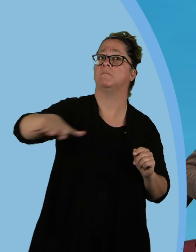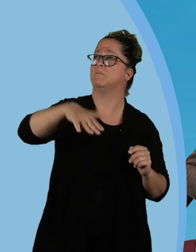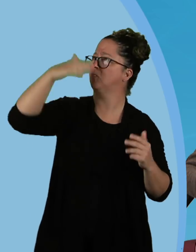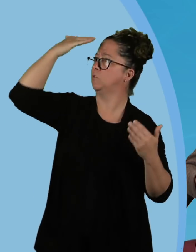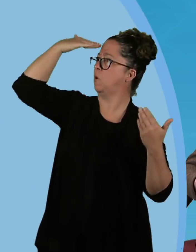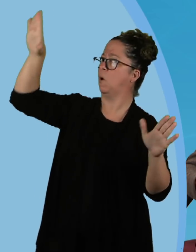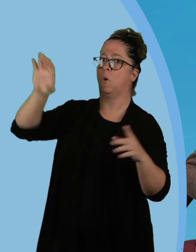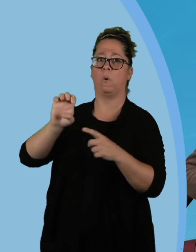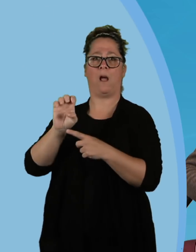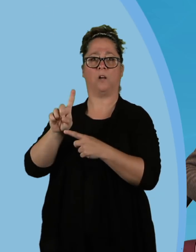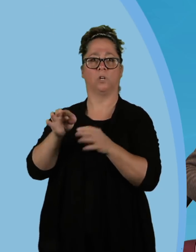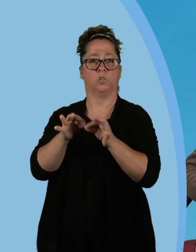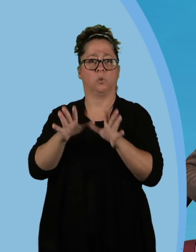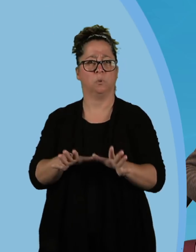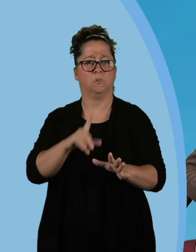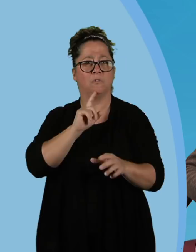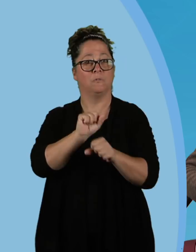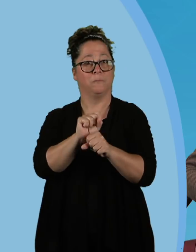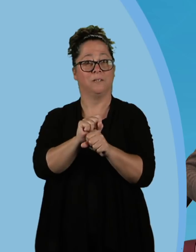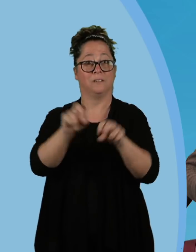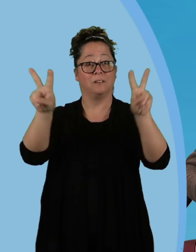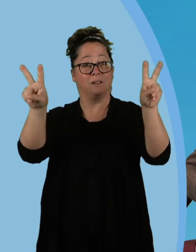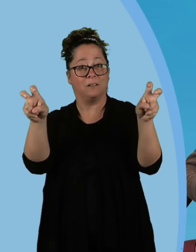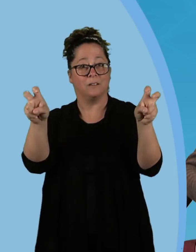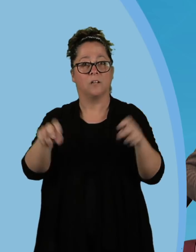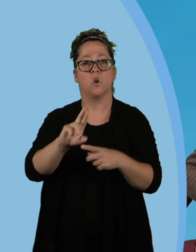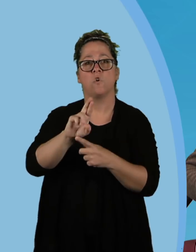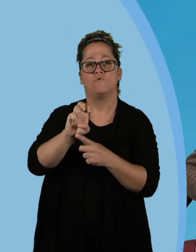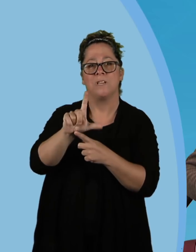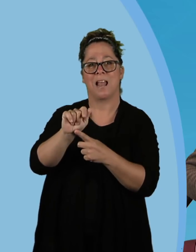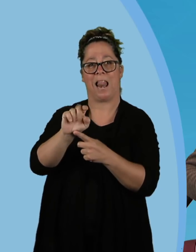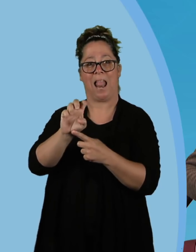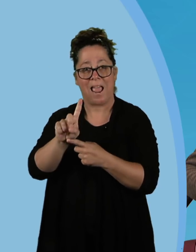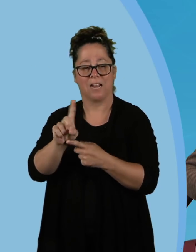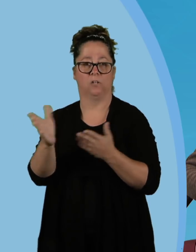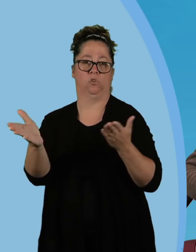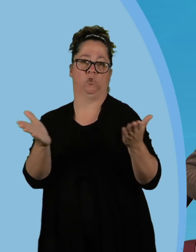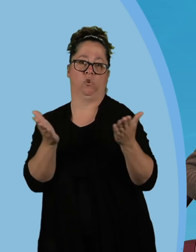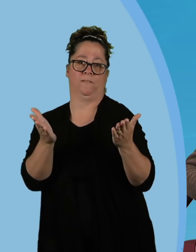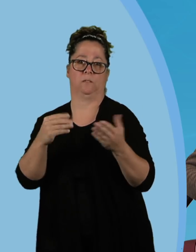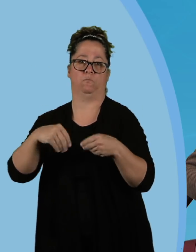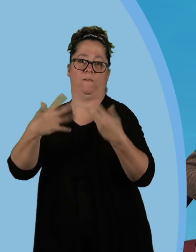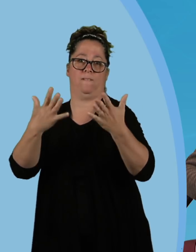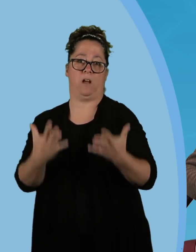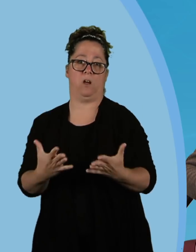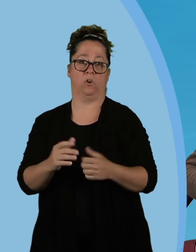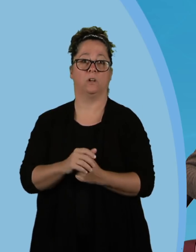that a lot of people don't know is that the educational interpreter is actually a related service provider.